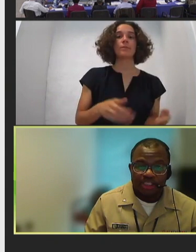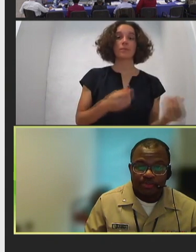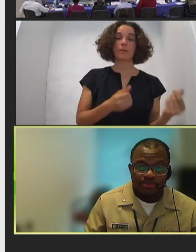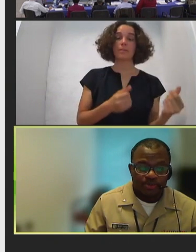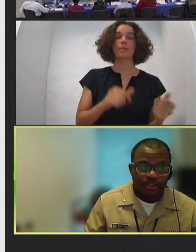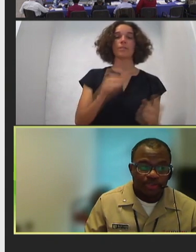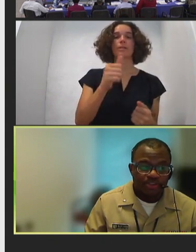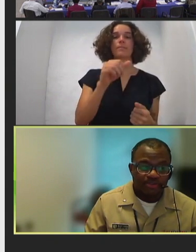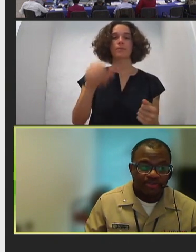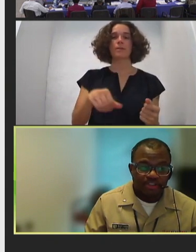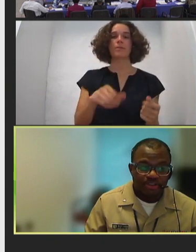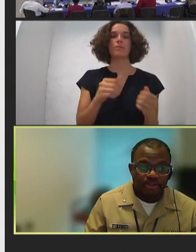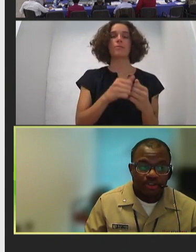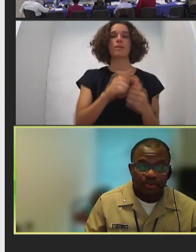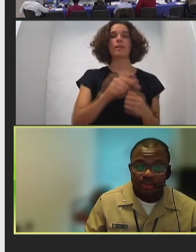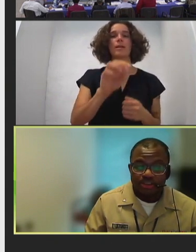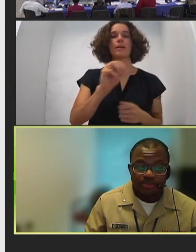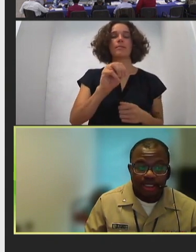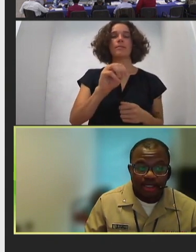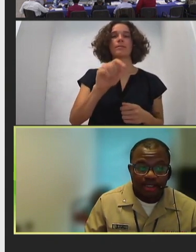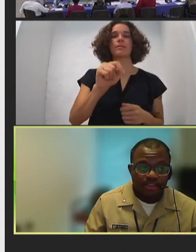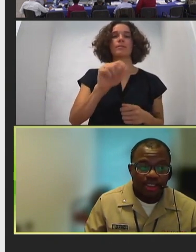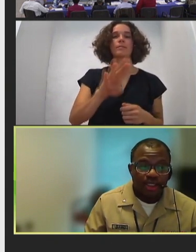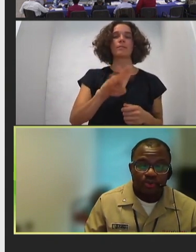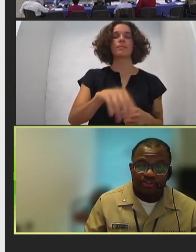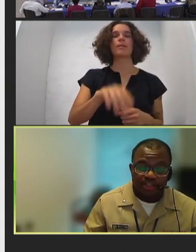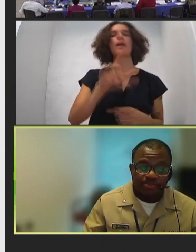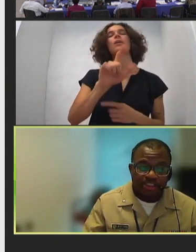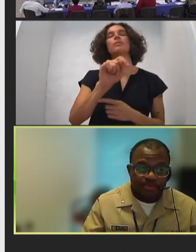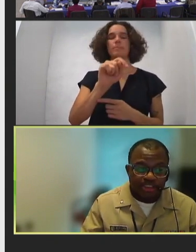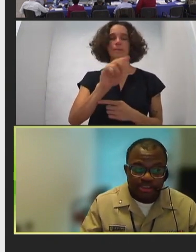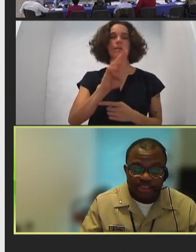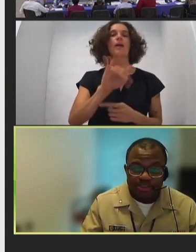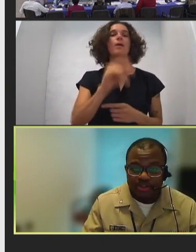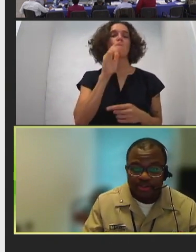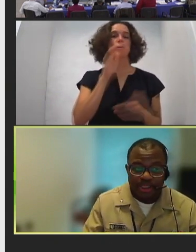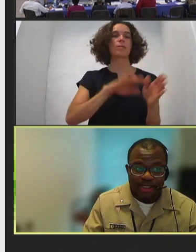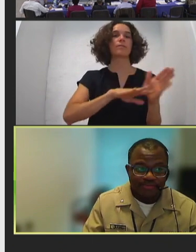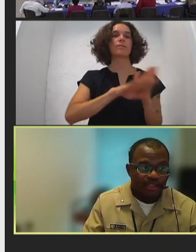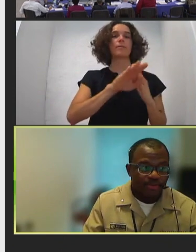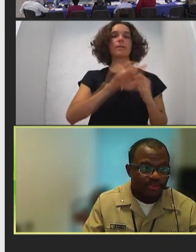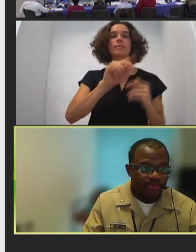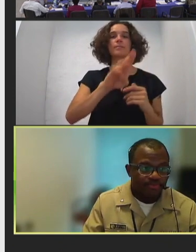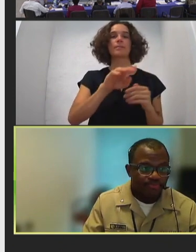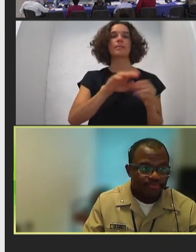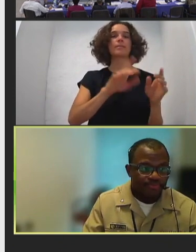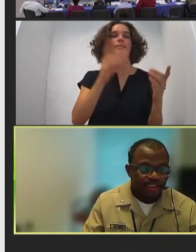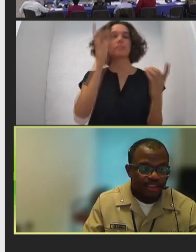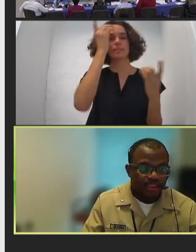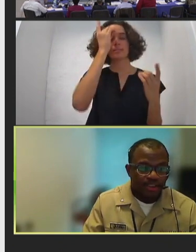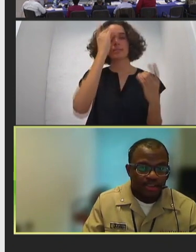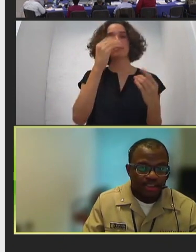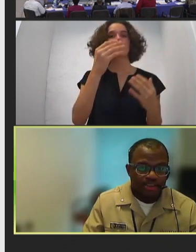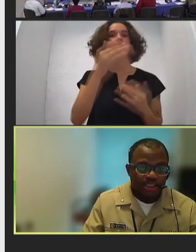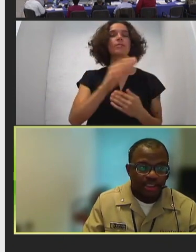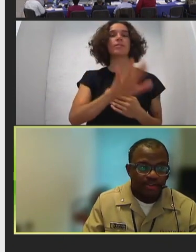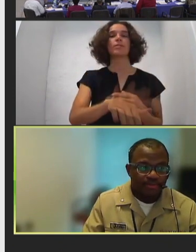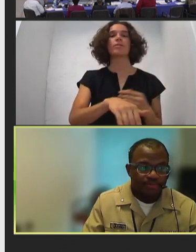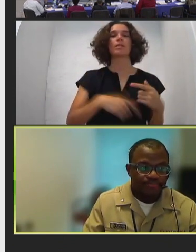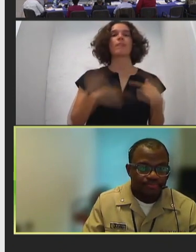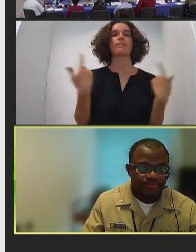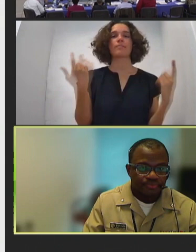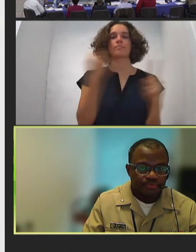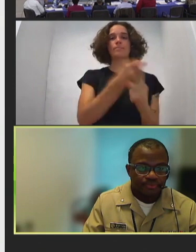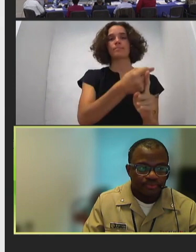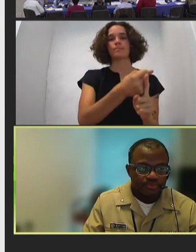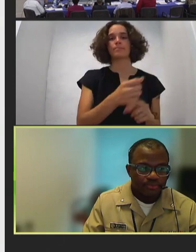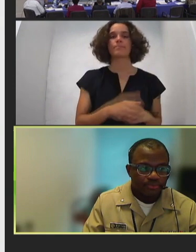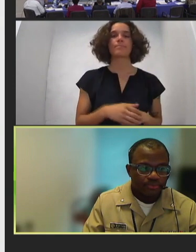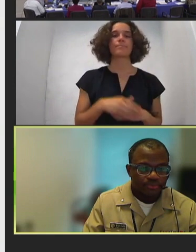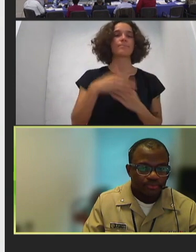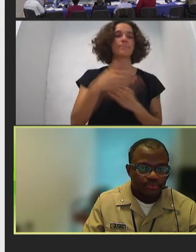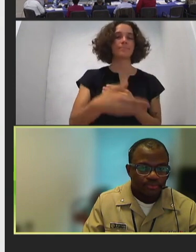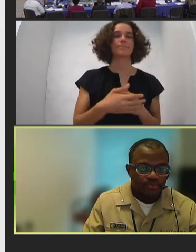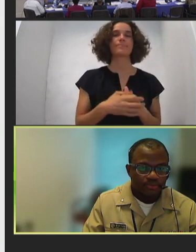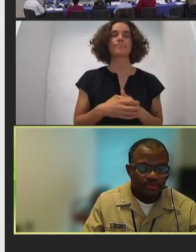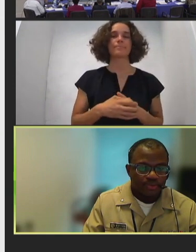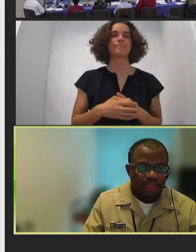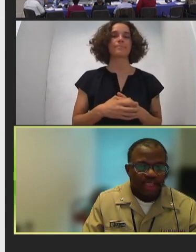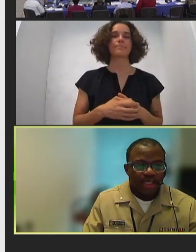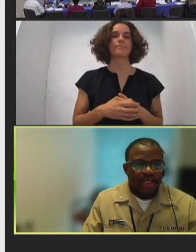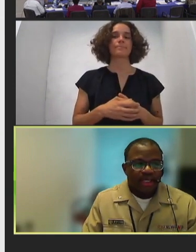M. tuberculosis infection or LTBI will develop TB disease during their lifetimes. Next slide.